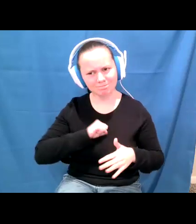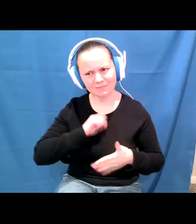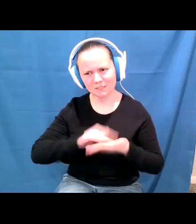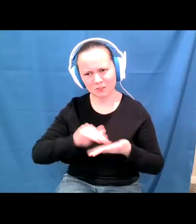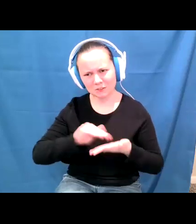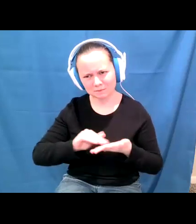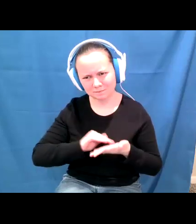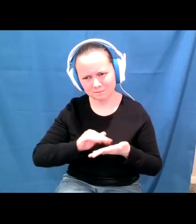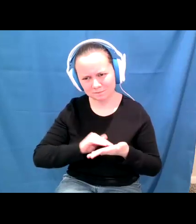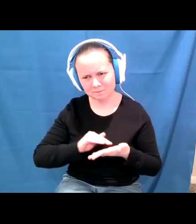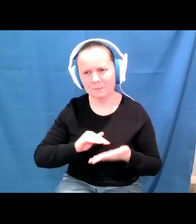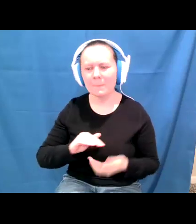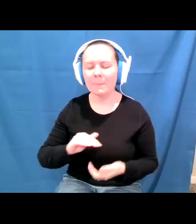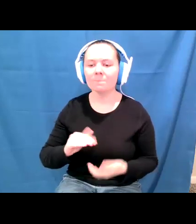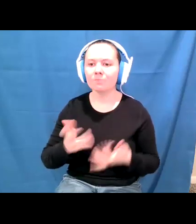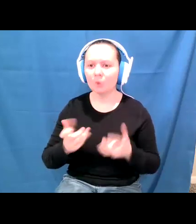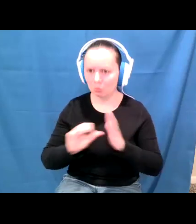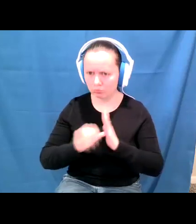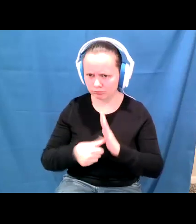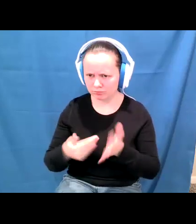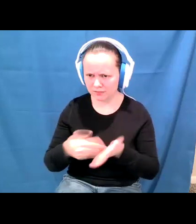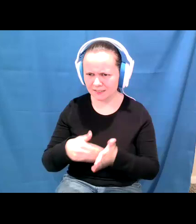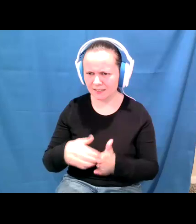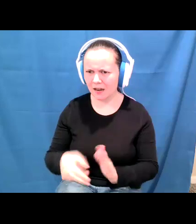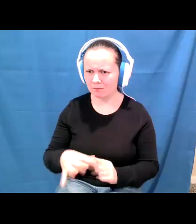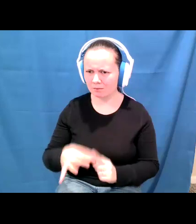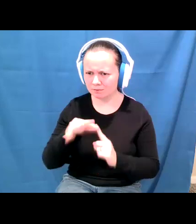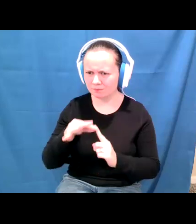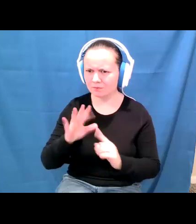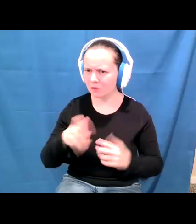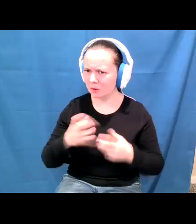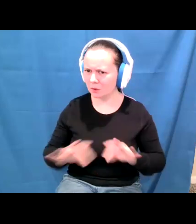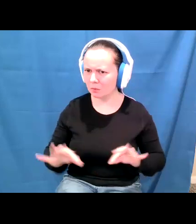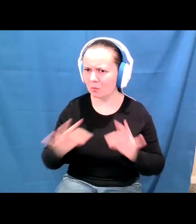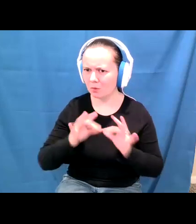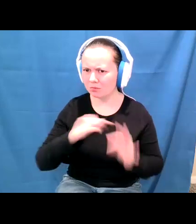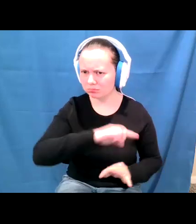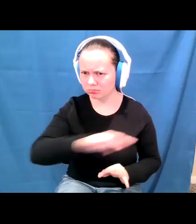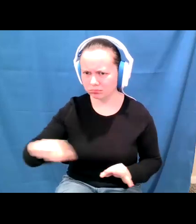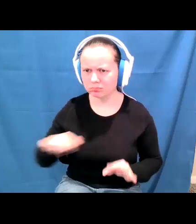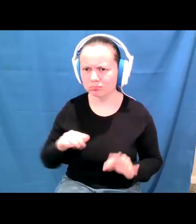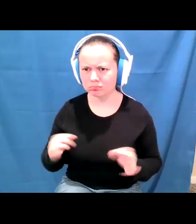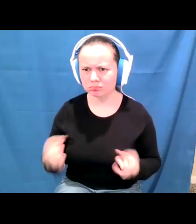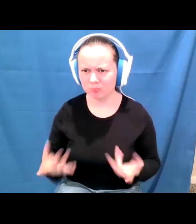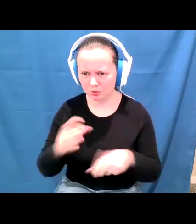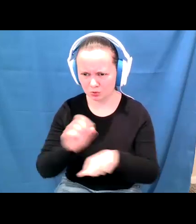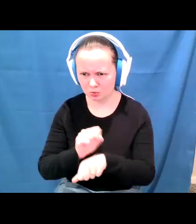I just want to reemphasize and highlight how important this is to all of us, the breadth of work that is happening